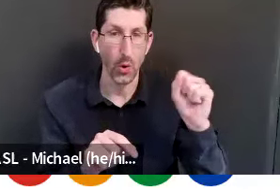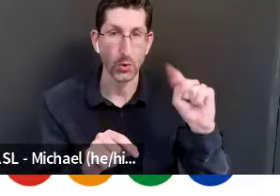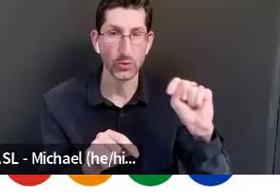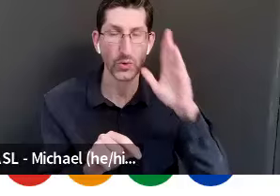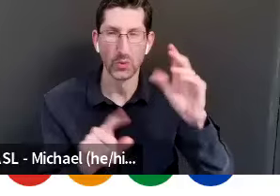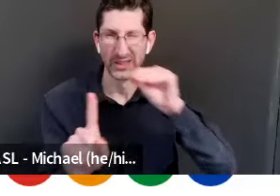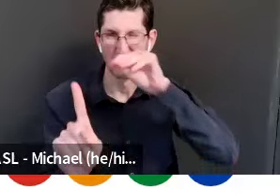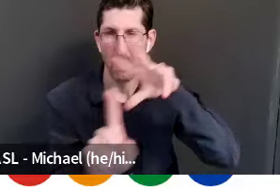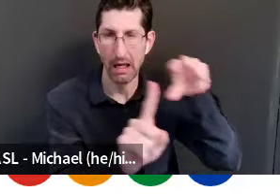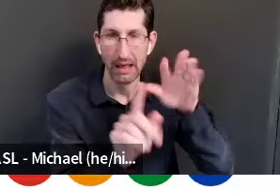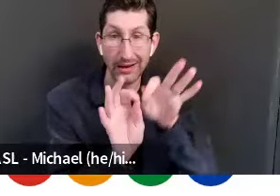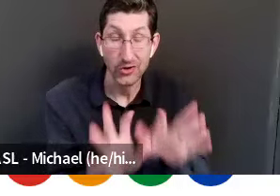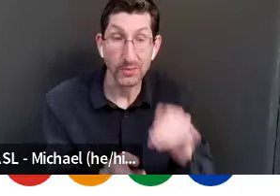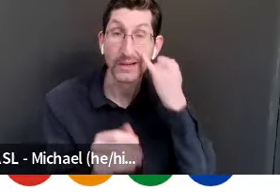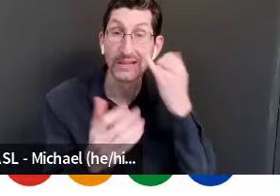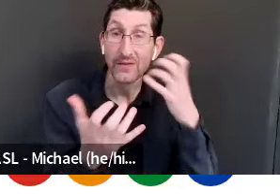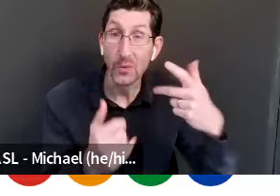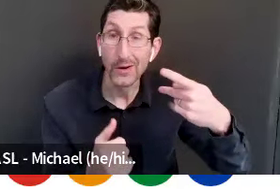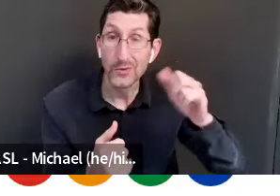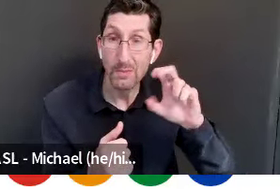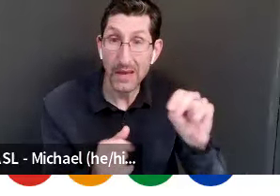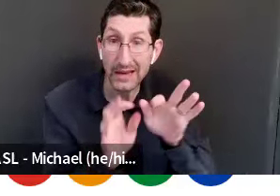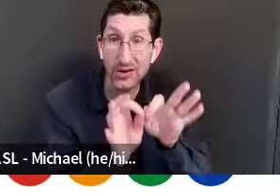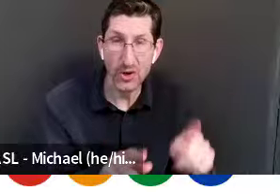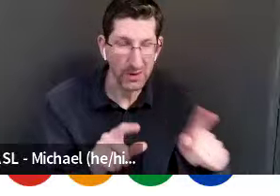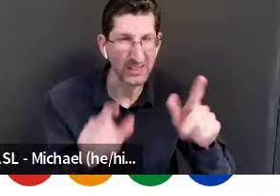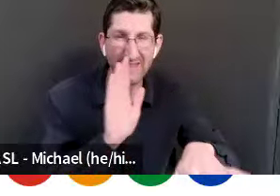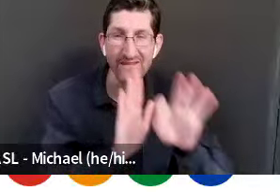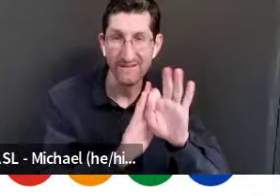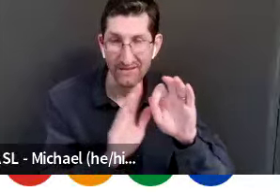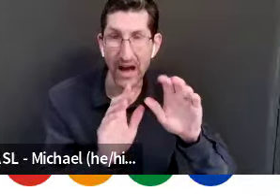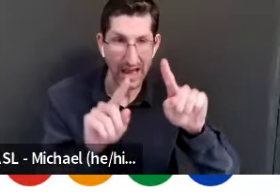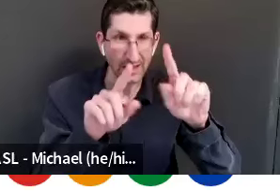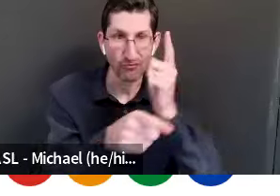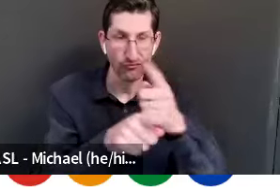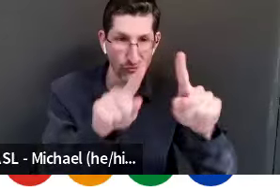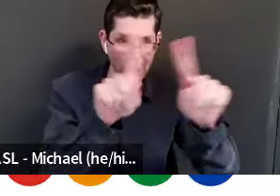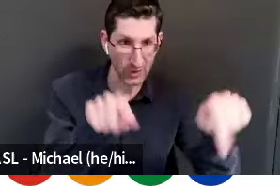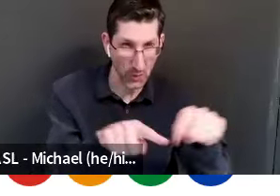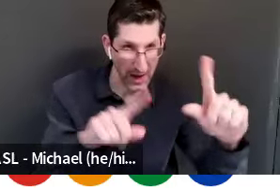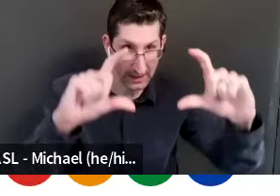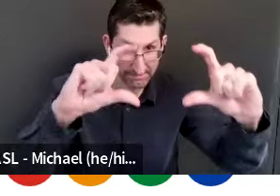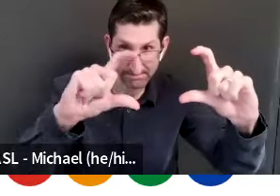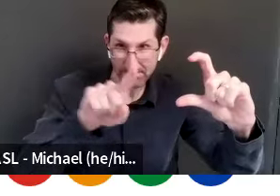THE ZOOM HOST WILL SPOTLIGHT THE INTERPRET VIDEOS, IN GENERAL TO PIN SOMEONE 'S VIDEO IN ZOOM, FIND